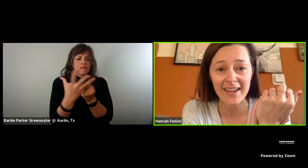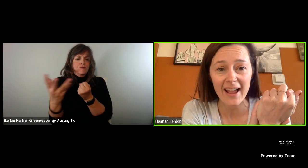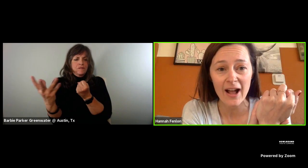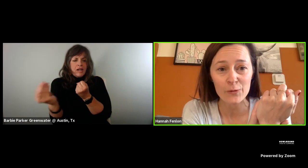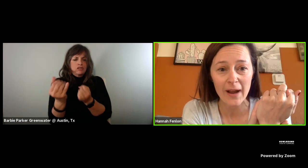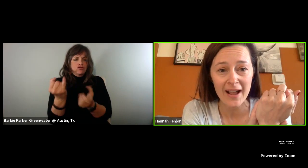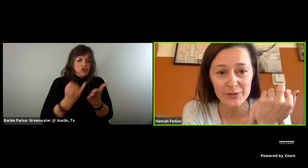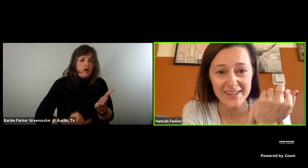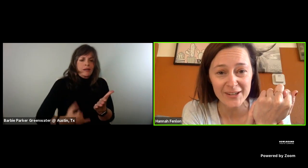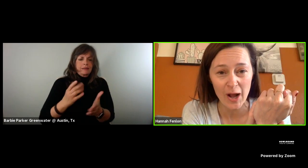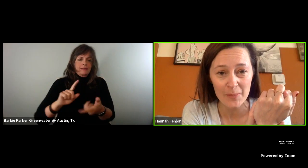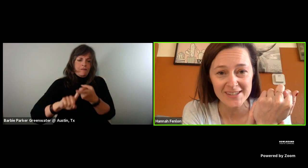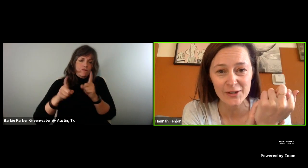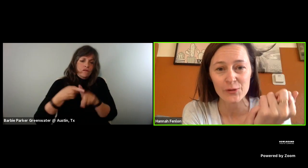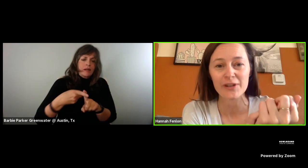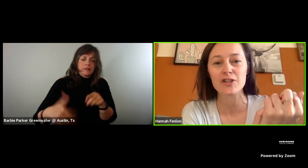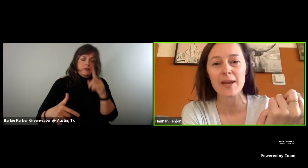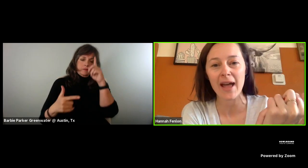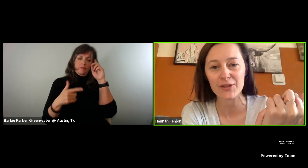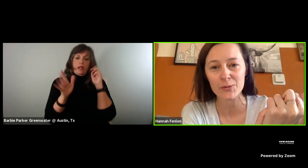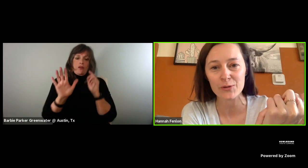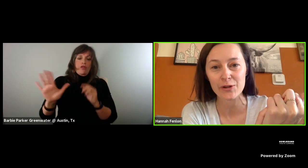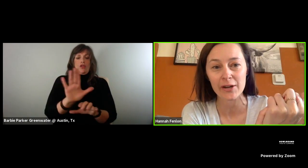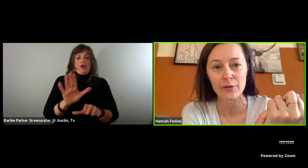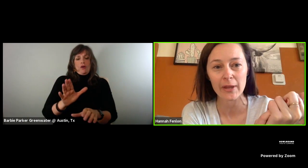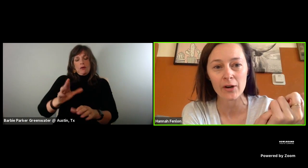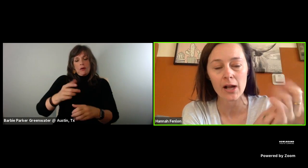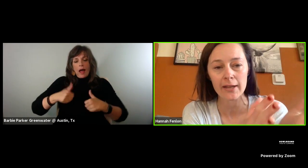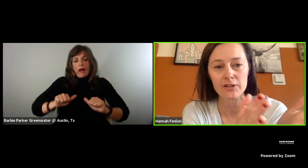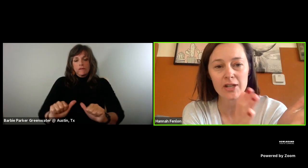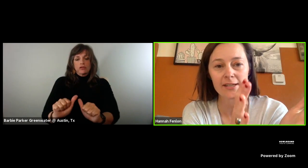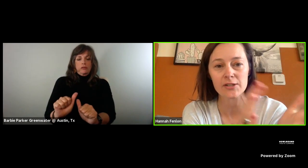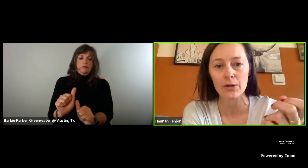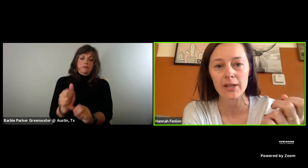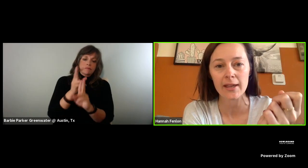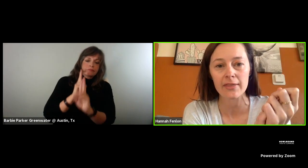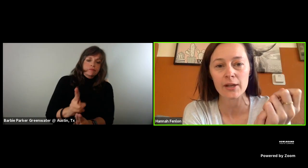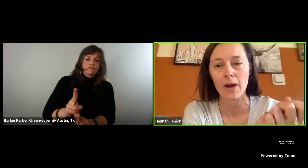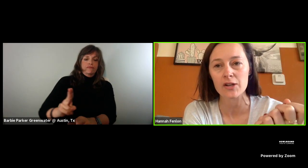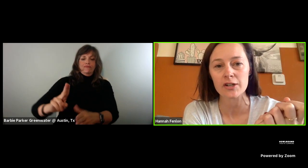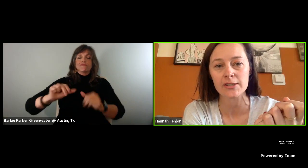at HowlRound Theatre Commons, including Vijay Mathew, who you'll hear from later on, JD Stokely, and Thea Rodgers,